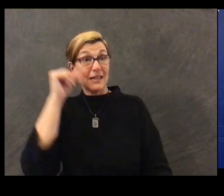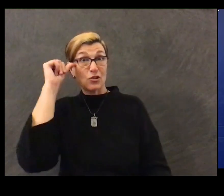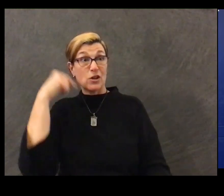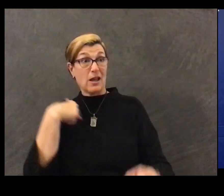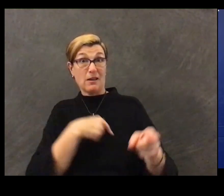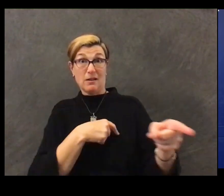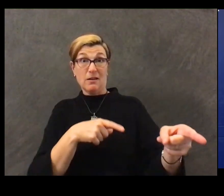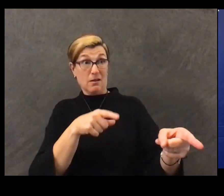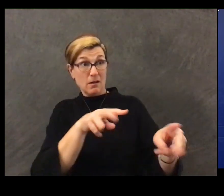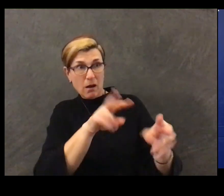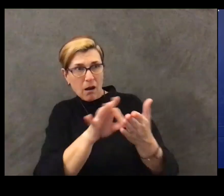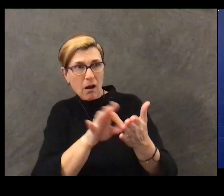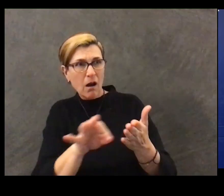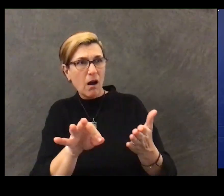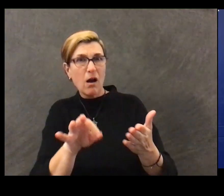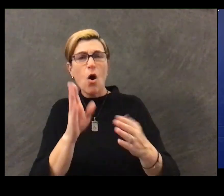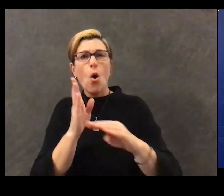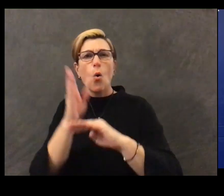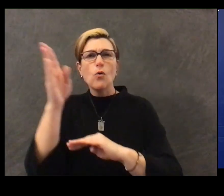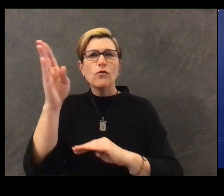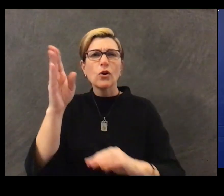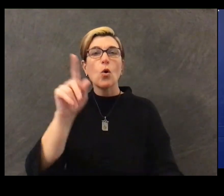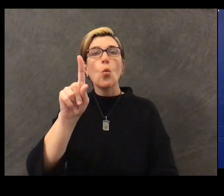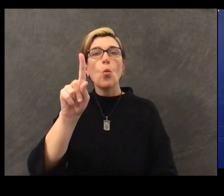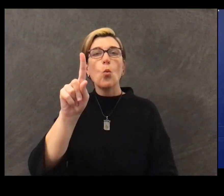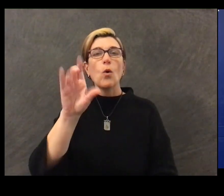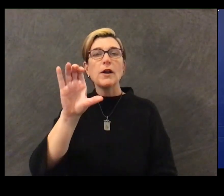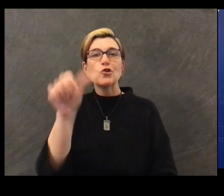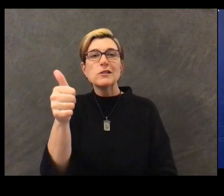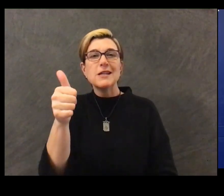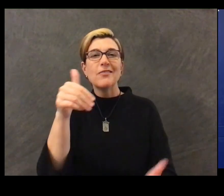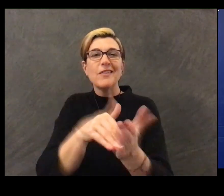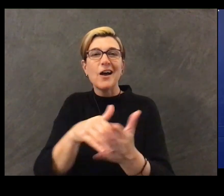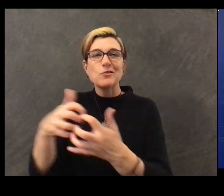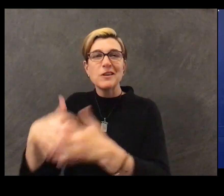have a hundred and ten thousand ventilators in a hundred days they were